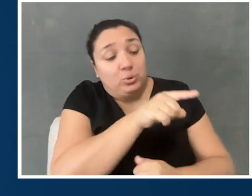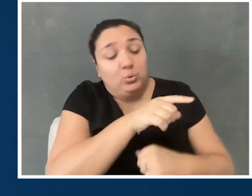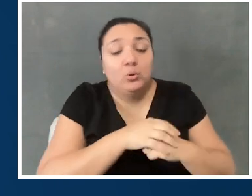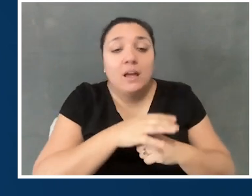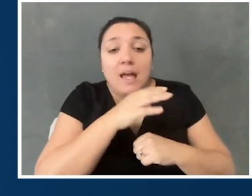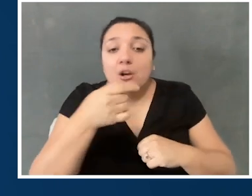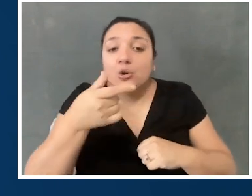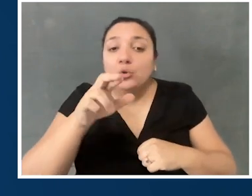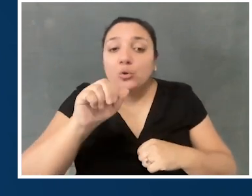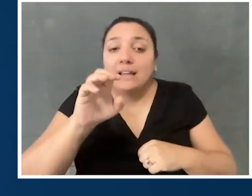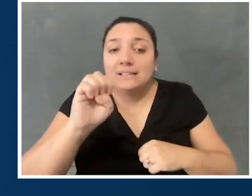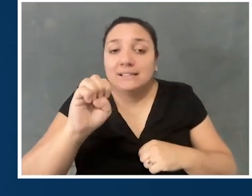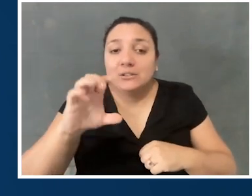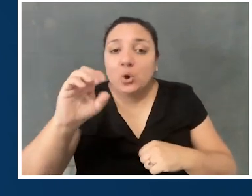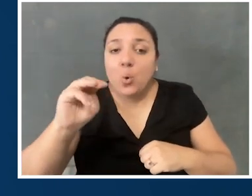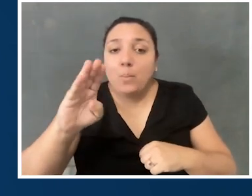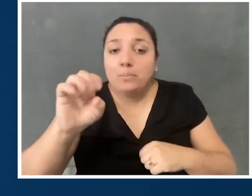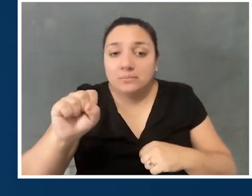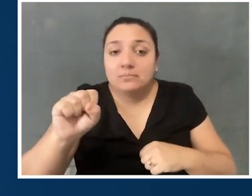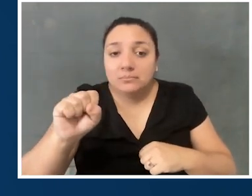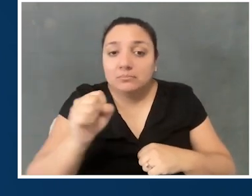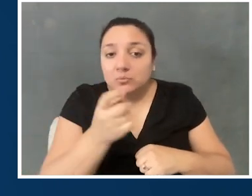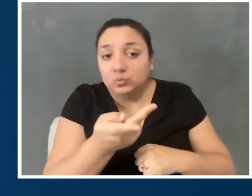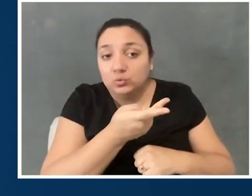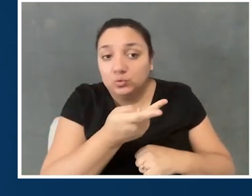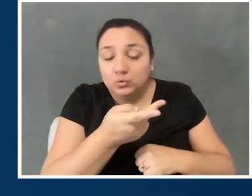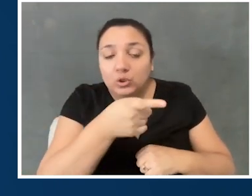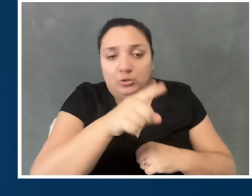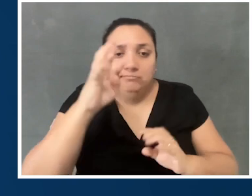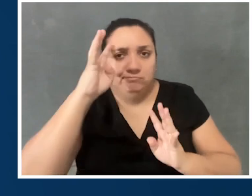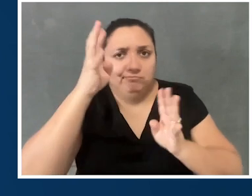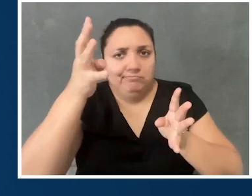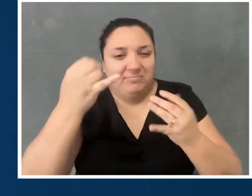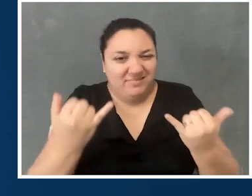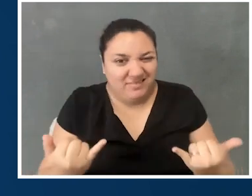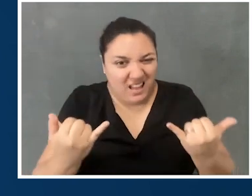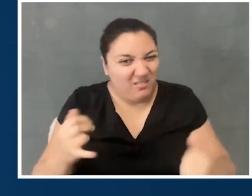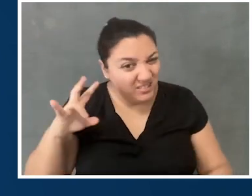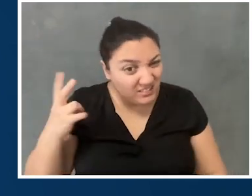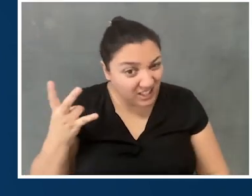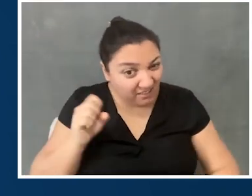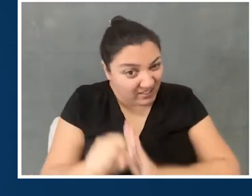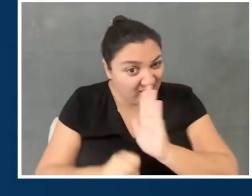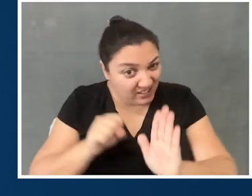Grace Combs for putting this together. And here we are in our seventh season.